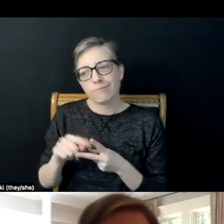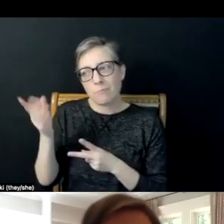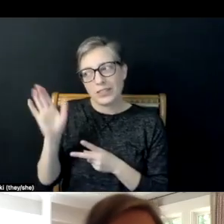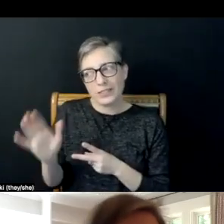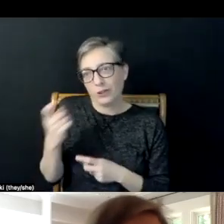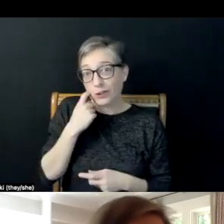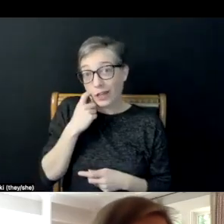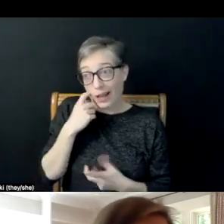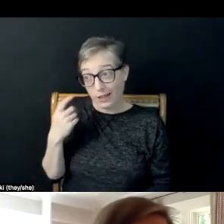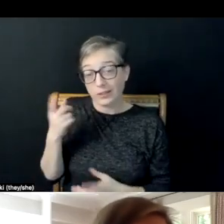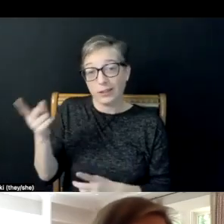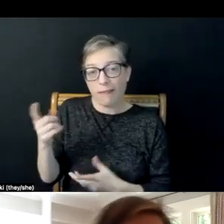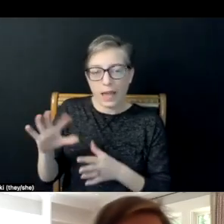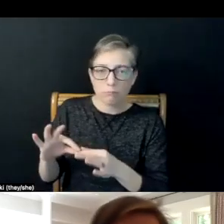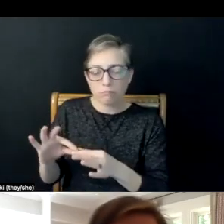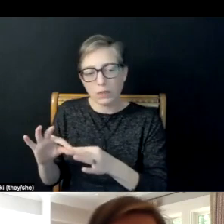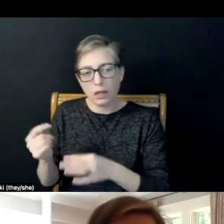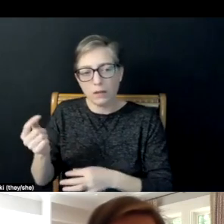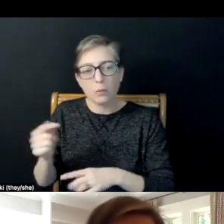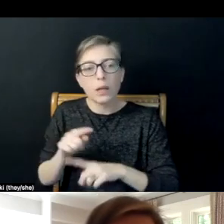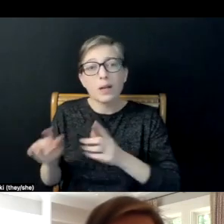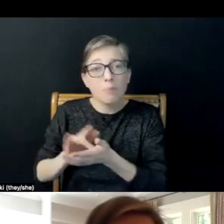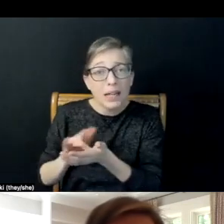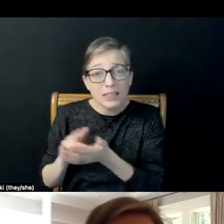This is from an old paper from 1979 and